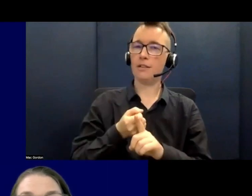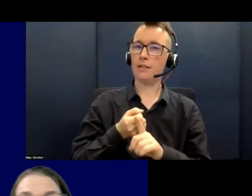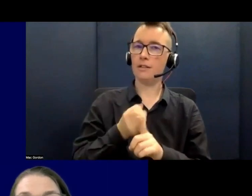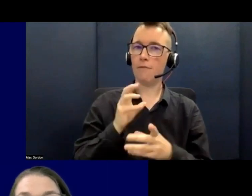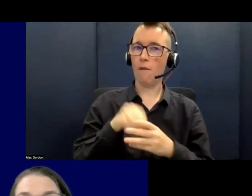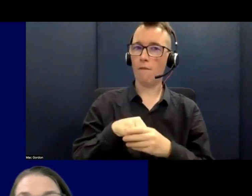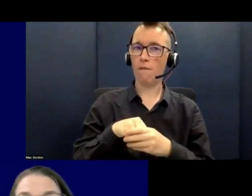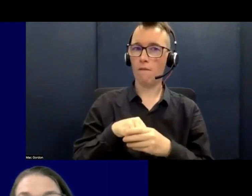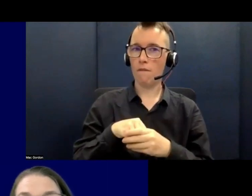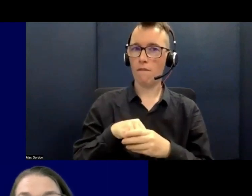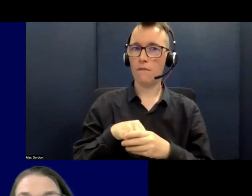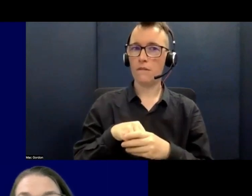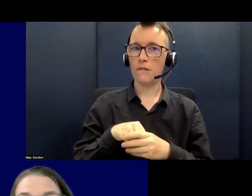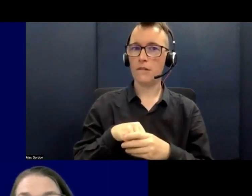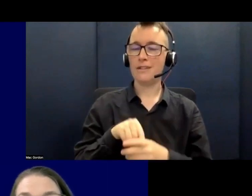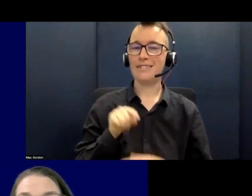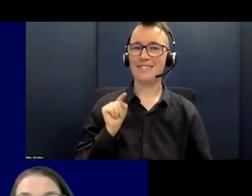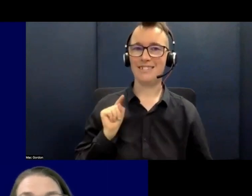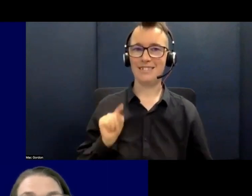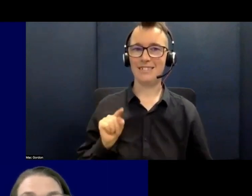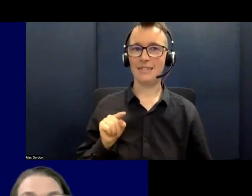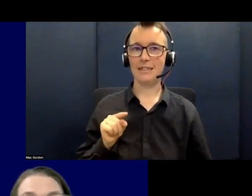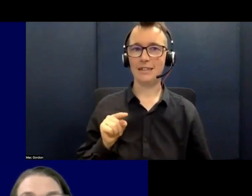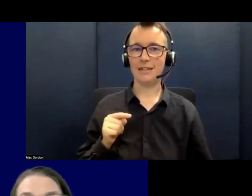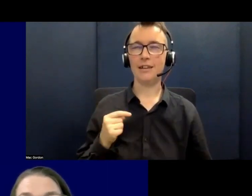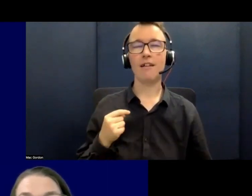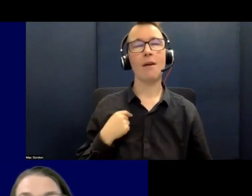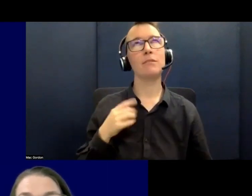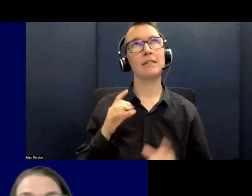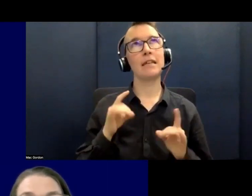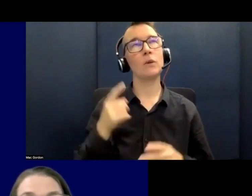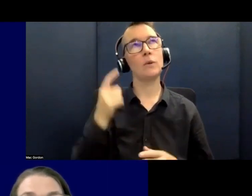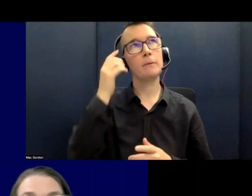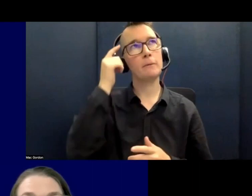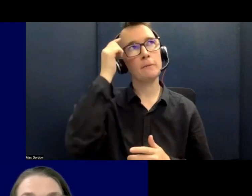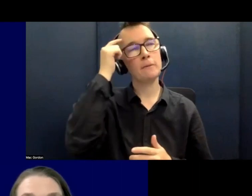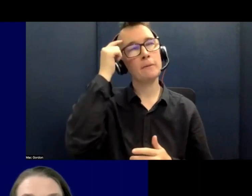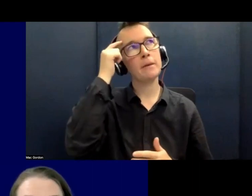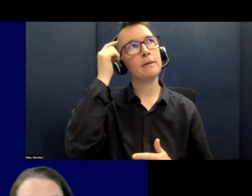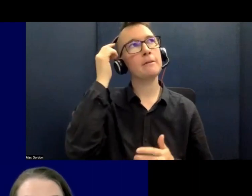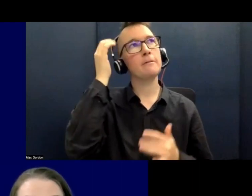So that's where my my my head's also going, so it might not necessarily just be purely vision